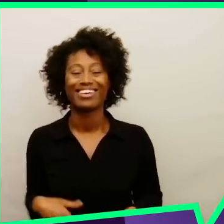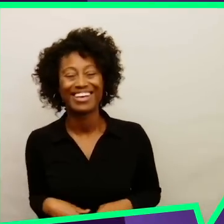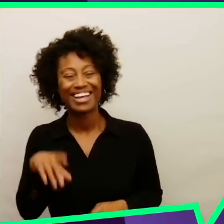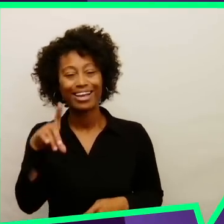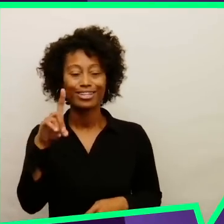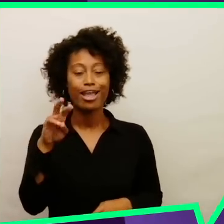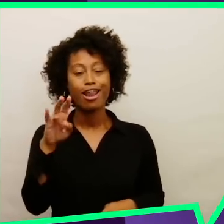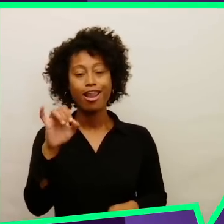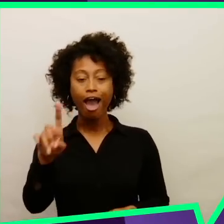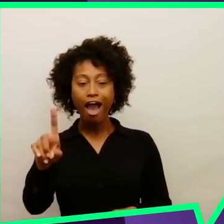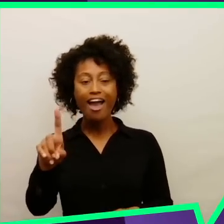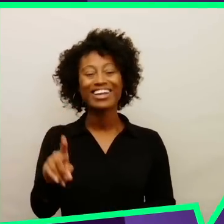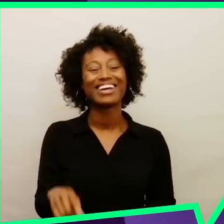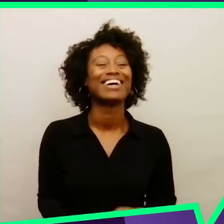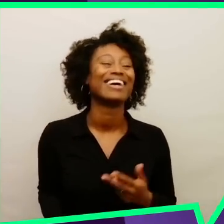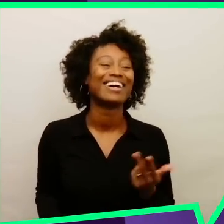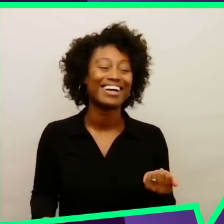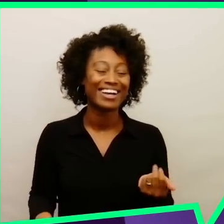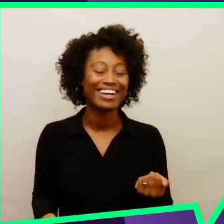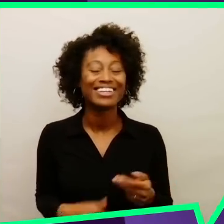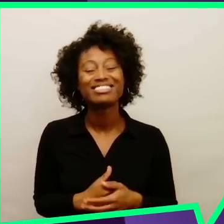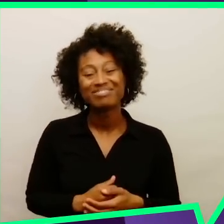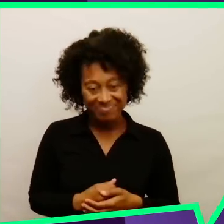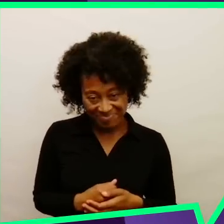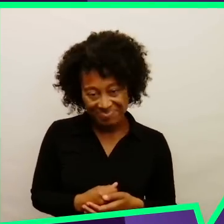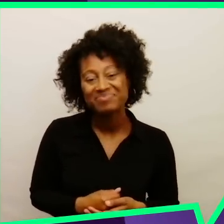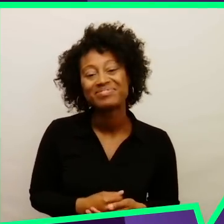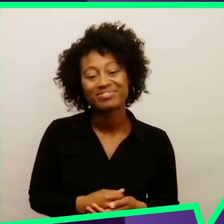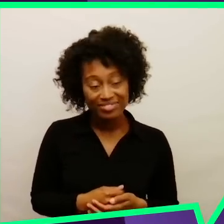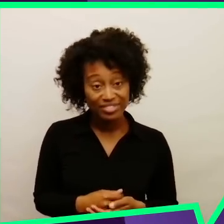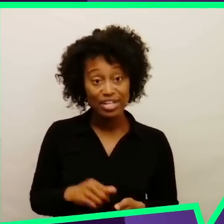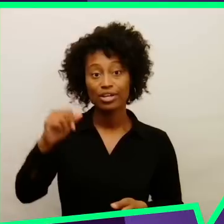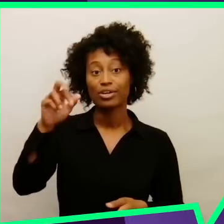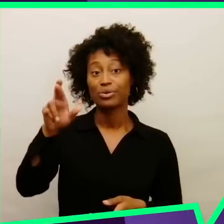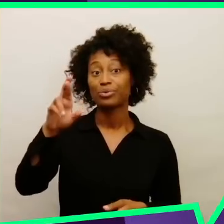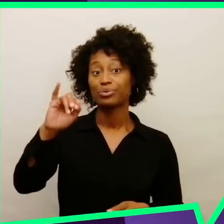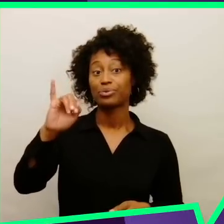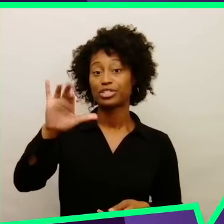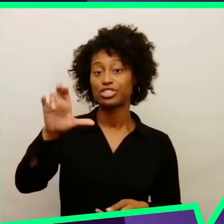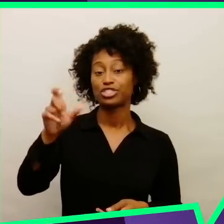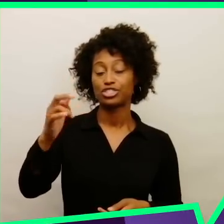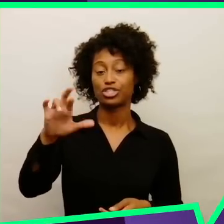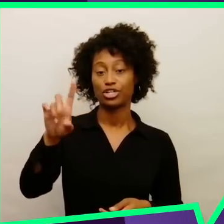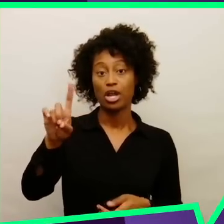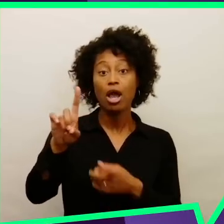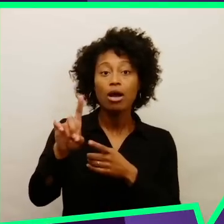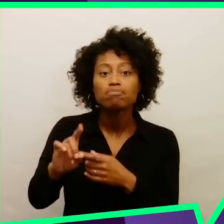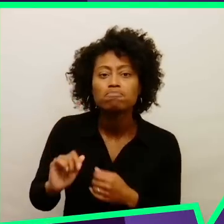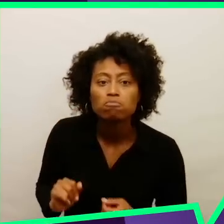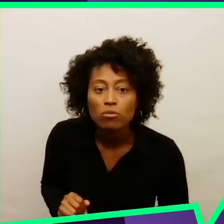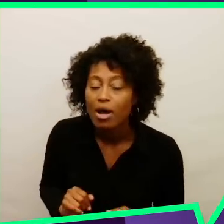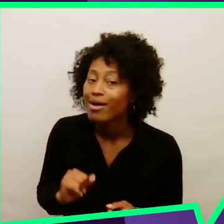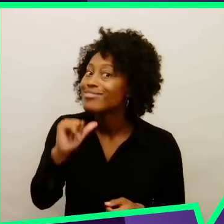That makes sense. And now, we're looking at Richard's-- oh, now, we're over into Zach.